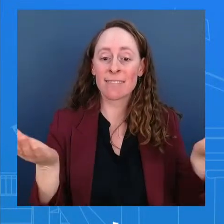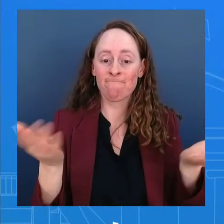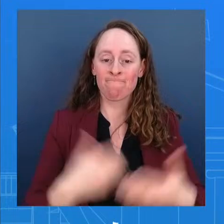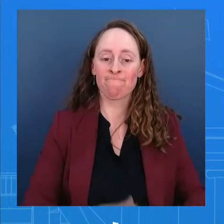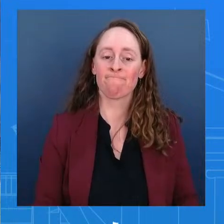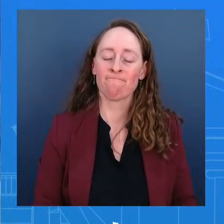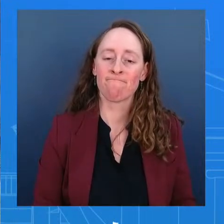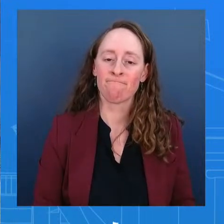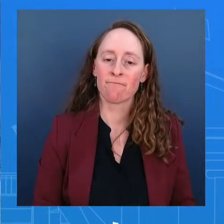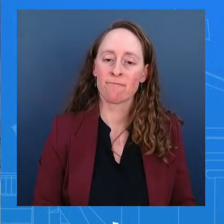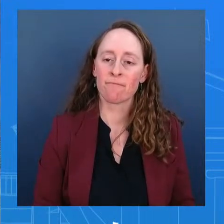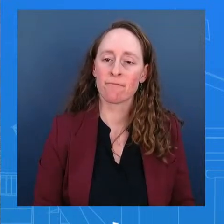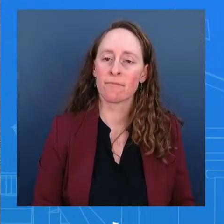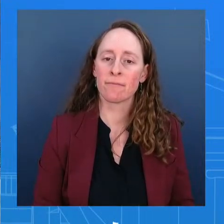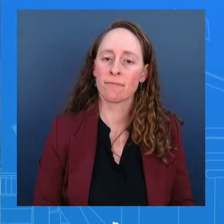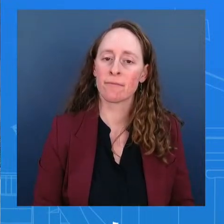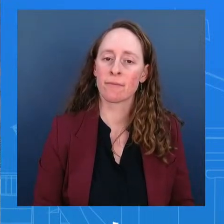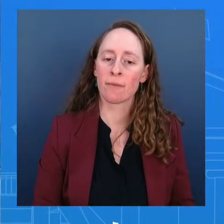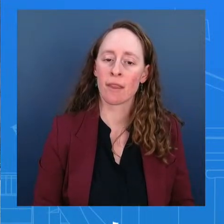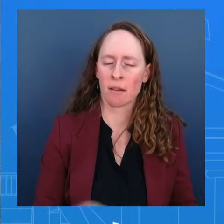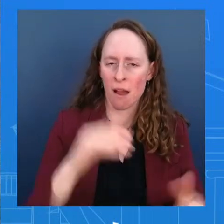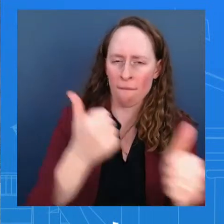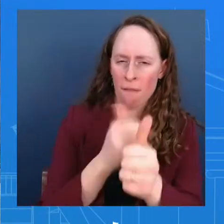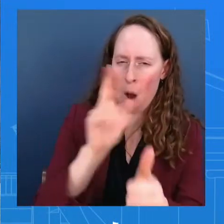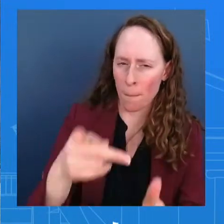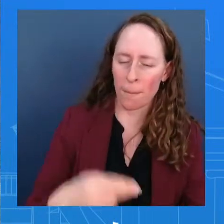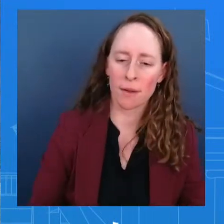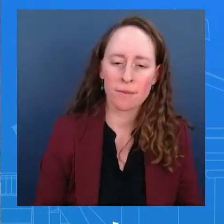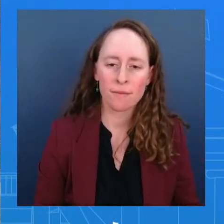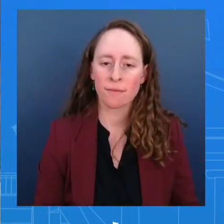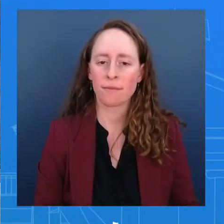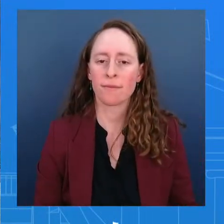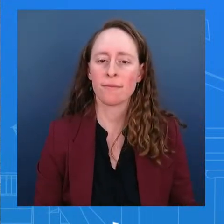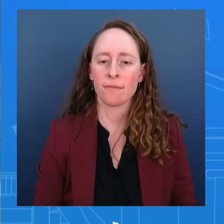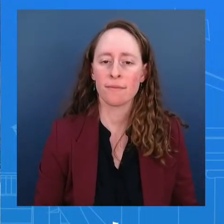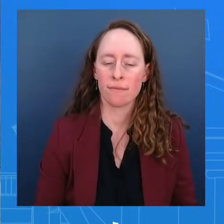AP reported recently that the incoming team